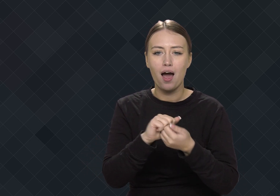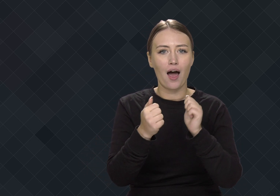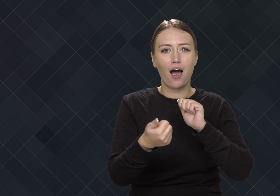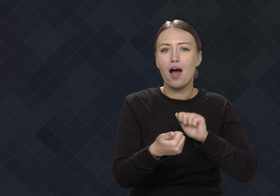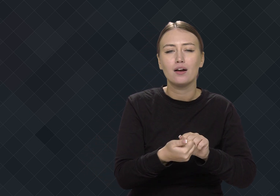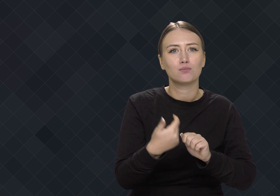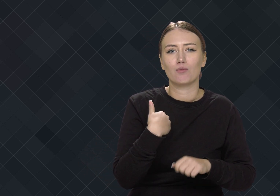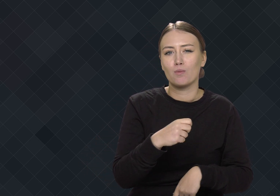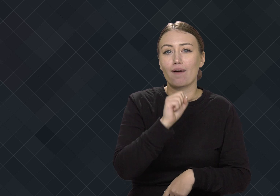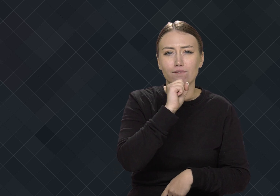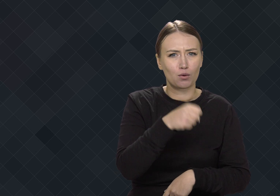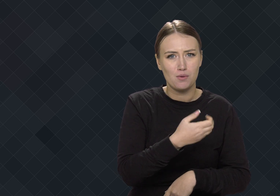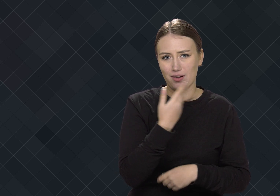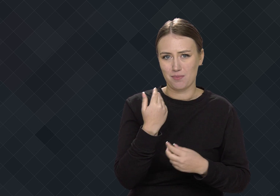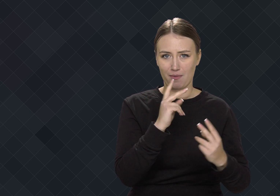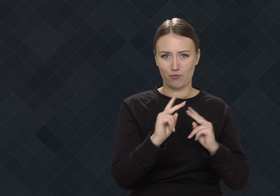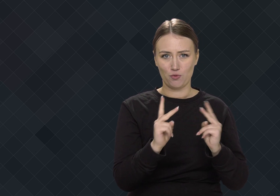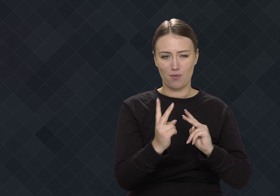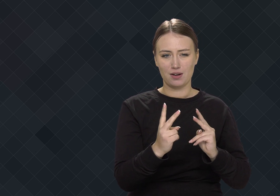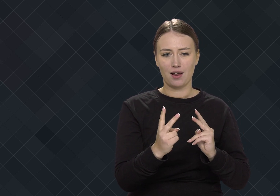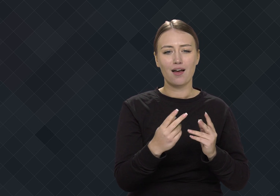or have no interpreter at all,